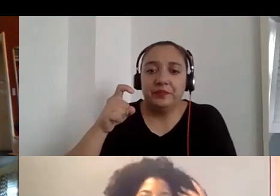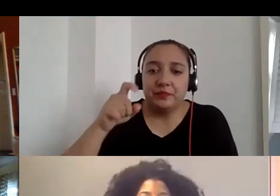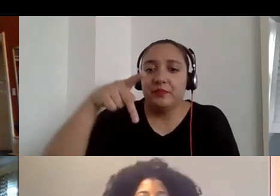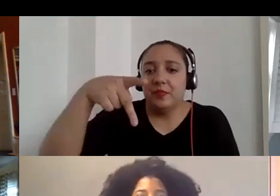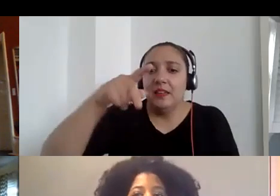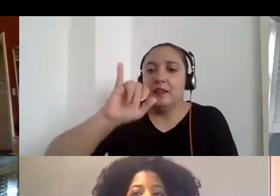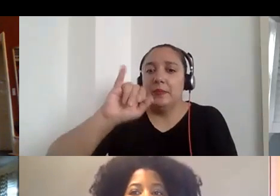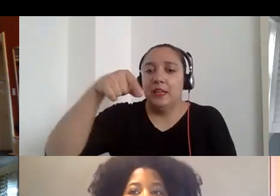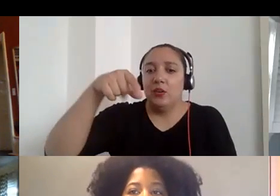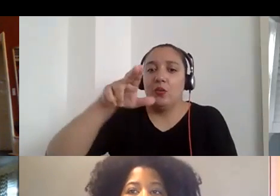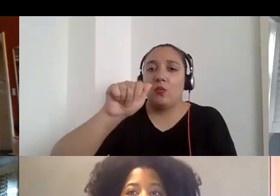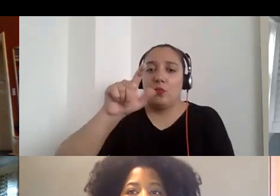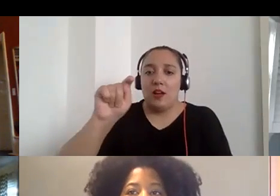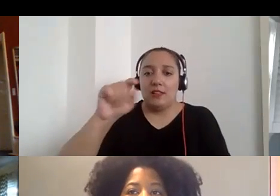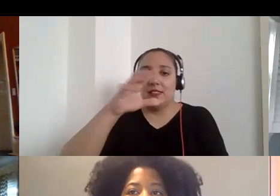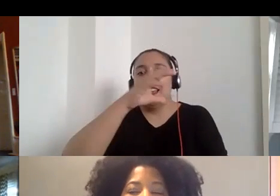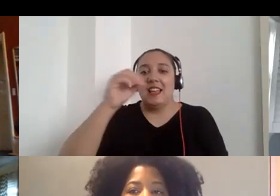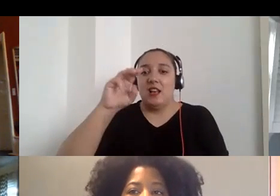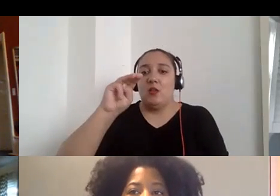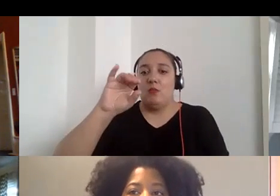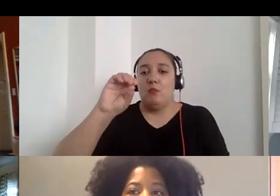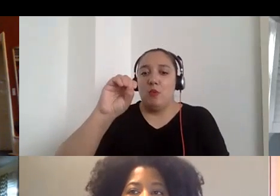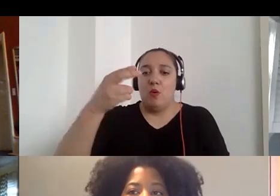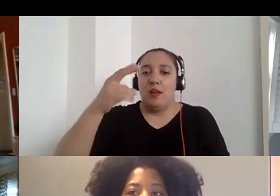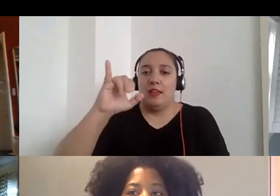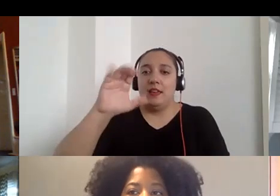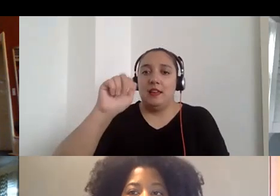Mohican people, and yeah, I'm an artist, interdisciplinary.